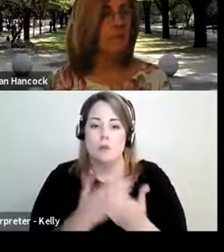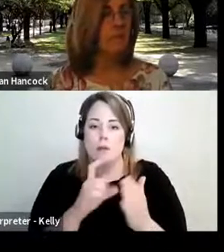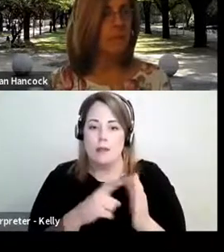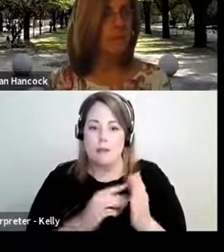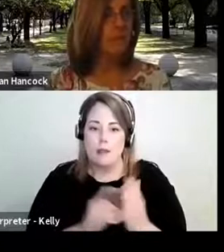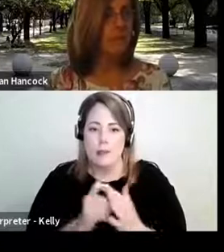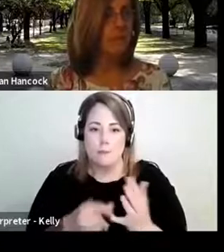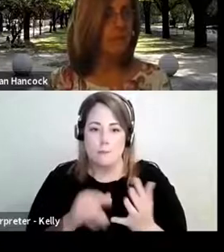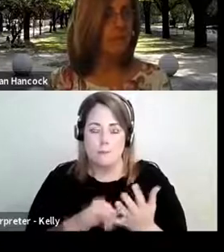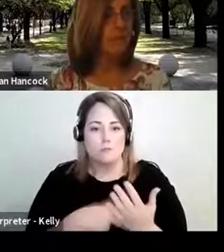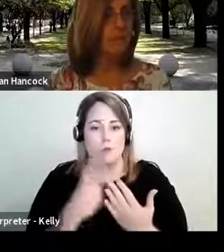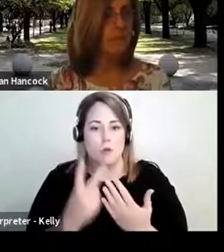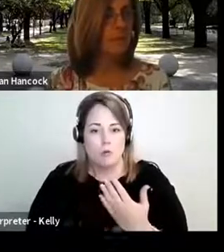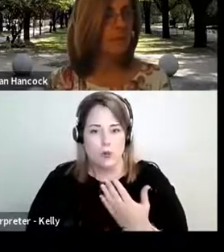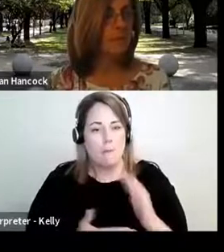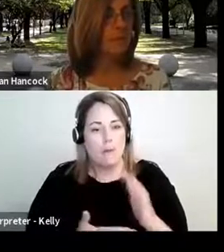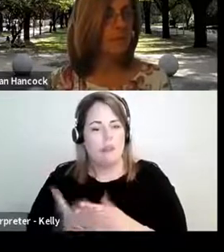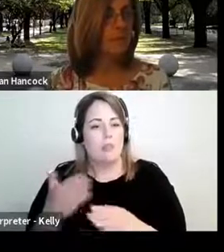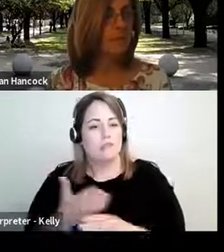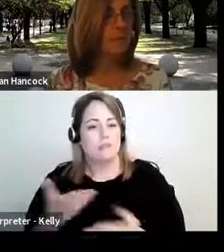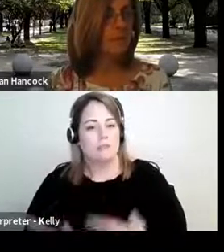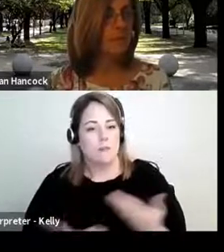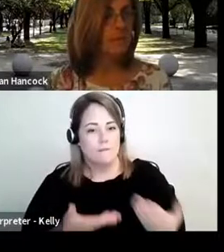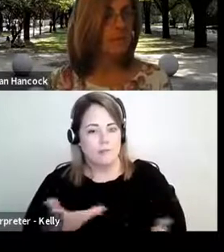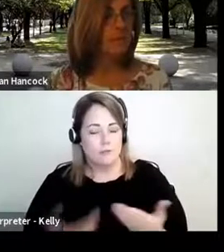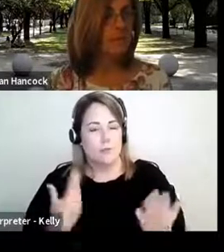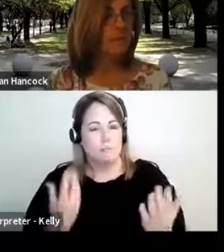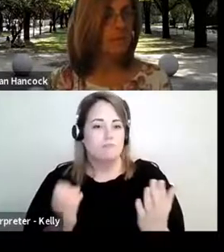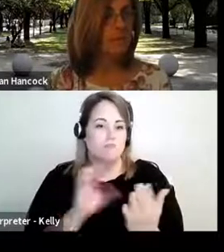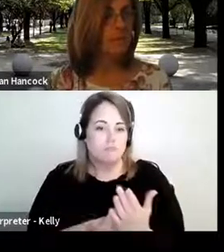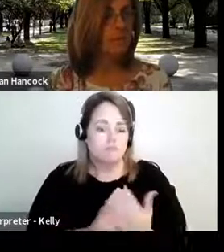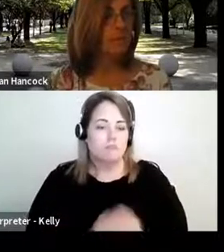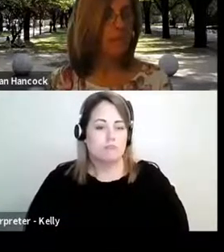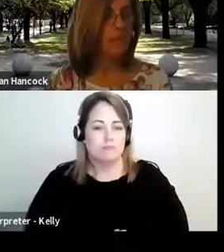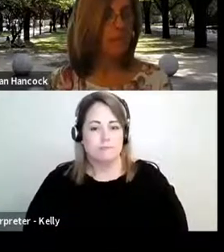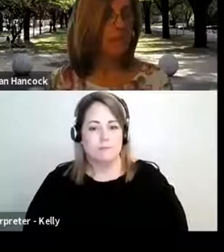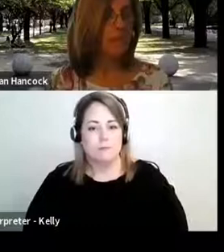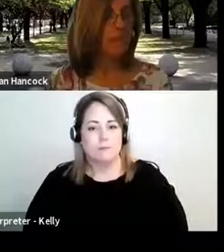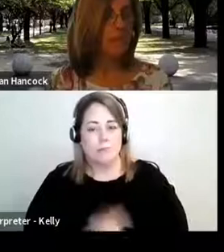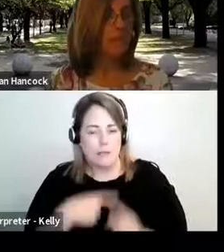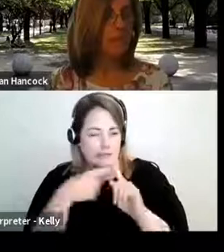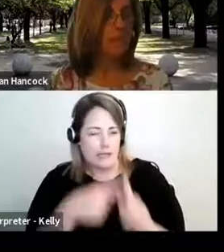program through our careers service. We target specific programs, as I’ve mentioned before,